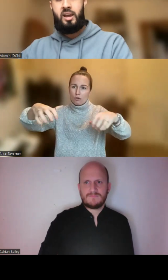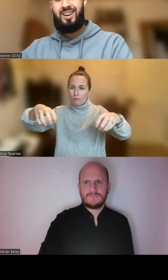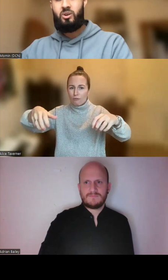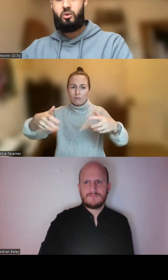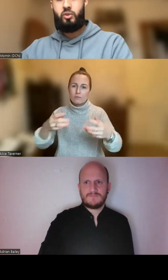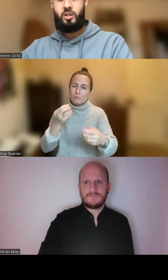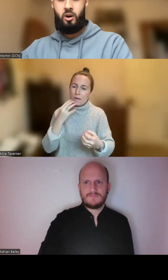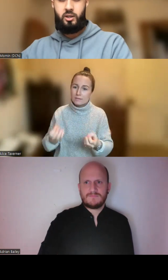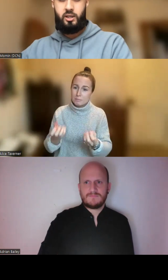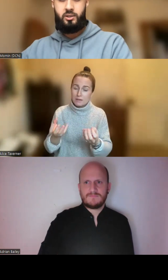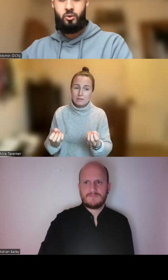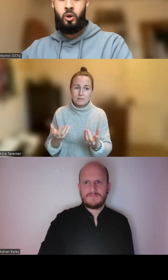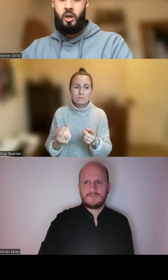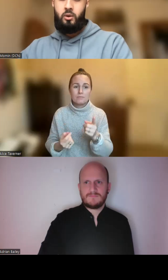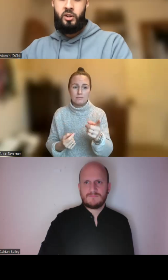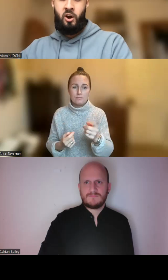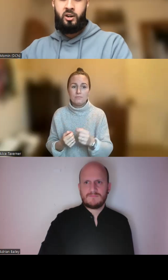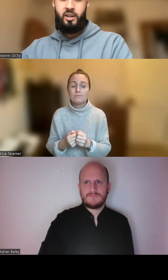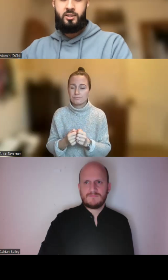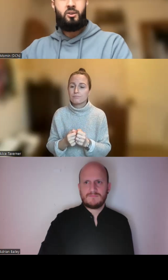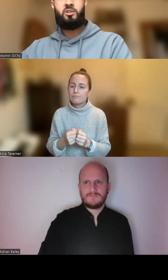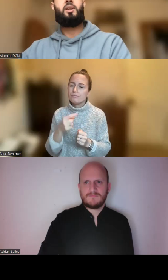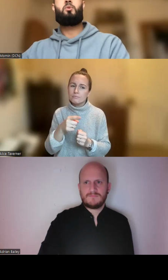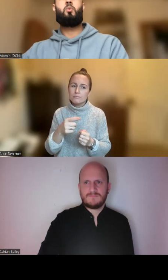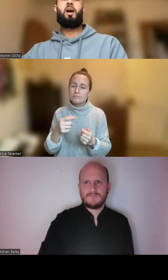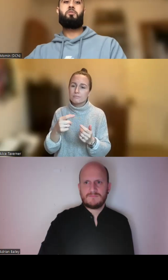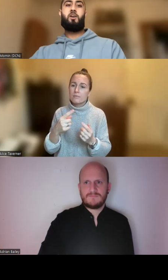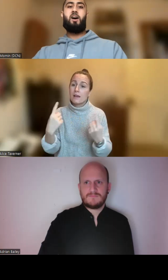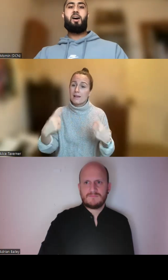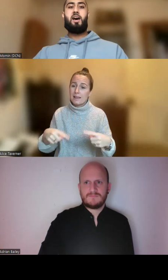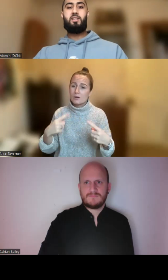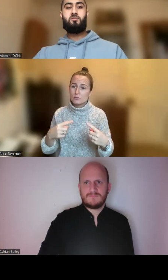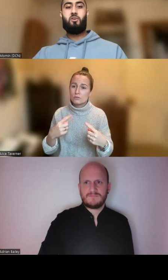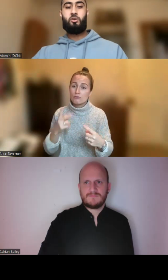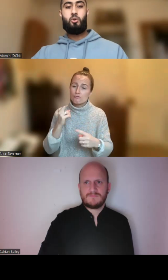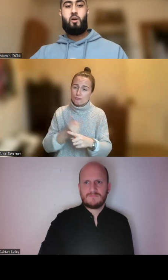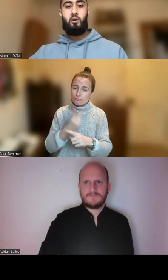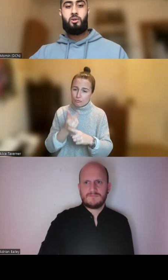It allows retargeting. Retargeting is a concept where if you've ever had ads follow you around,